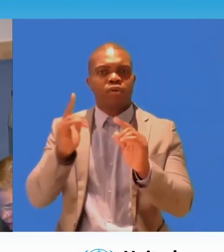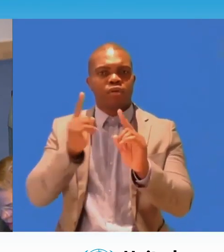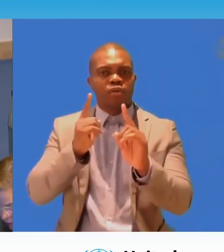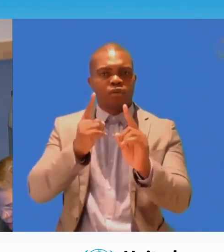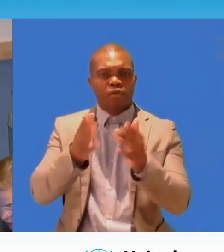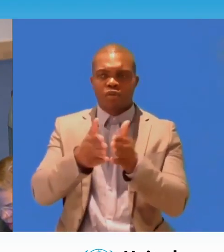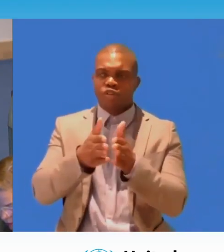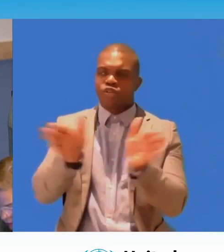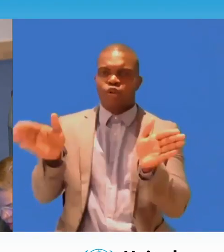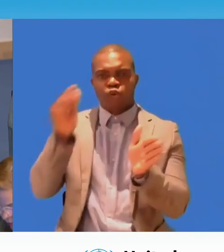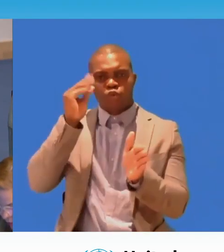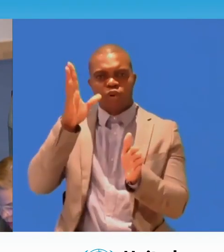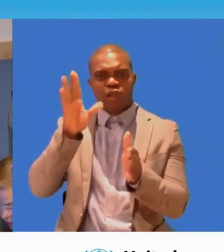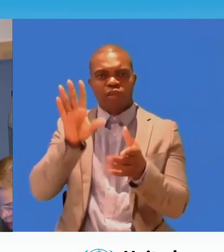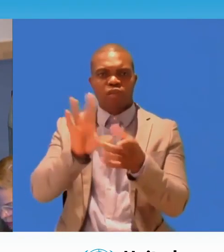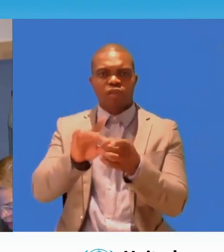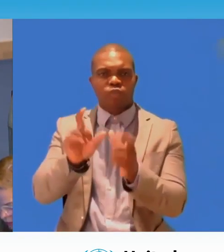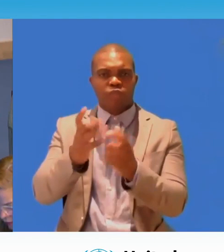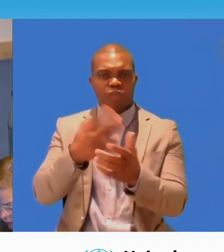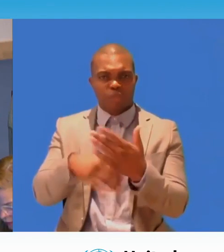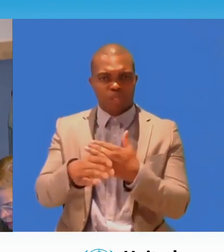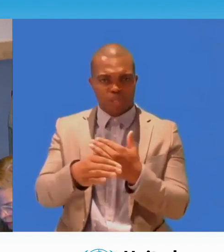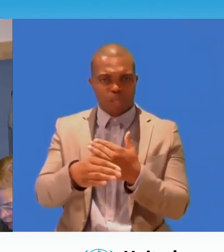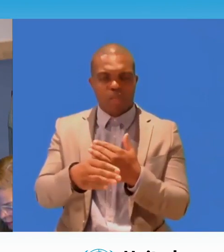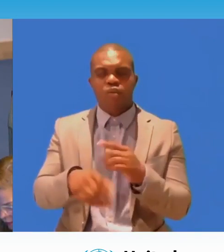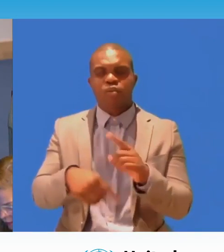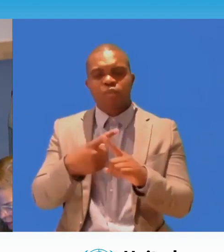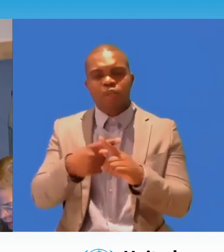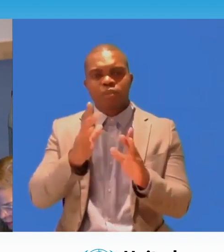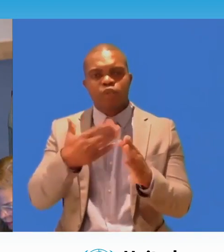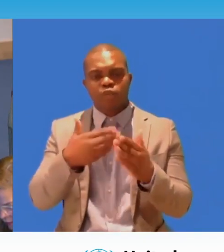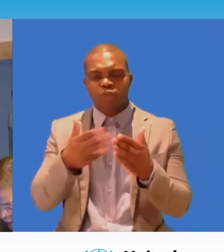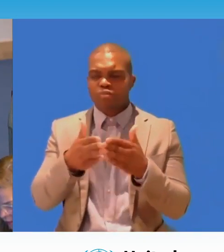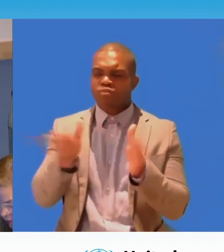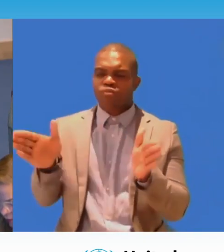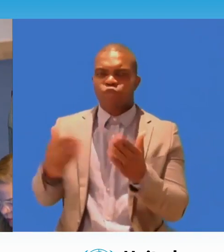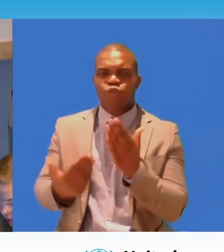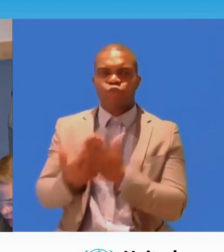that of course will enable us as persons with disabilities to overcome the various barriers